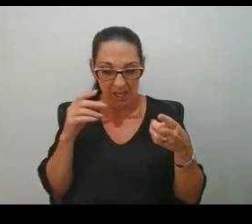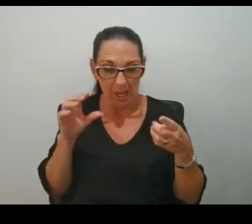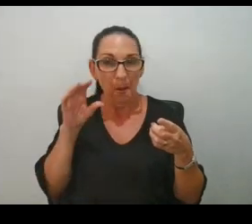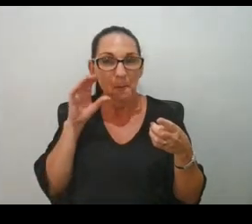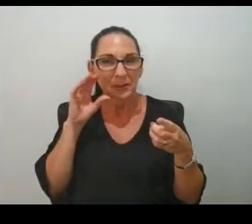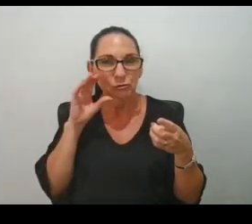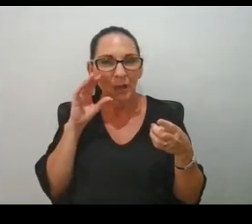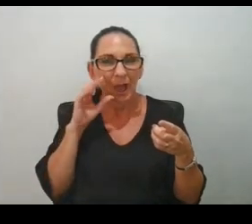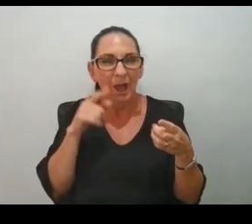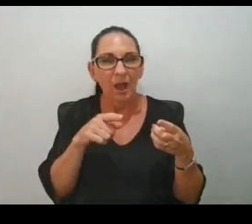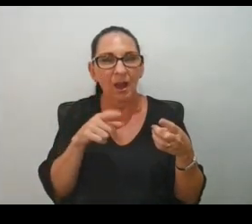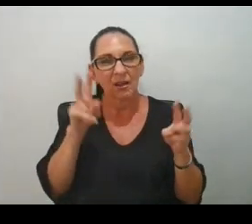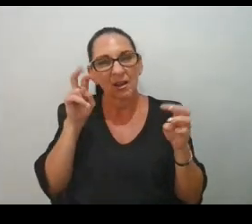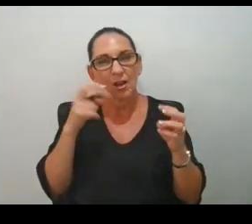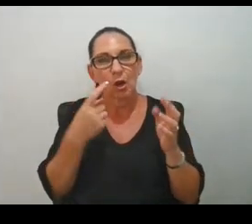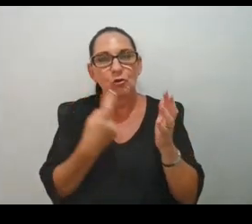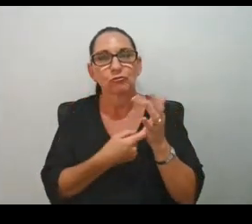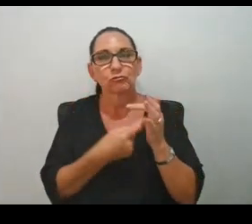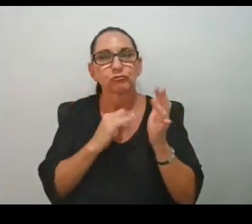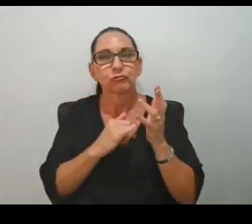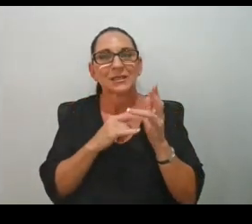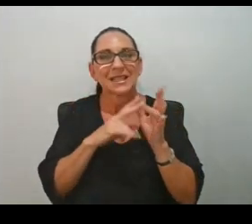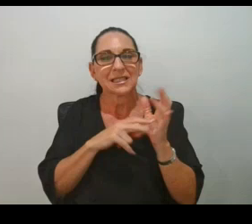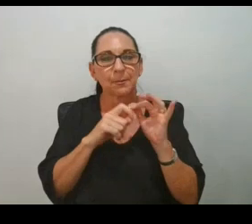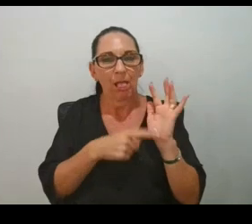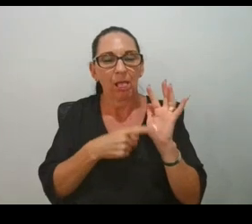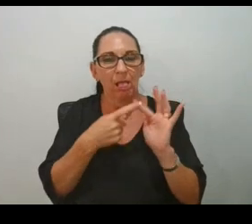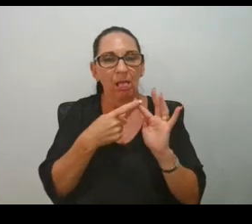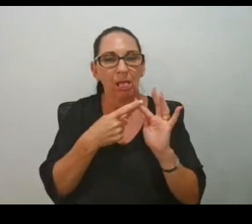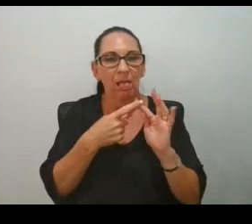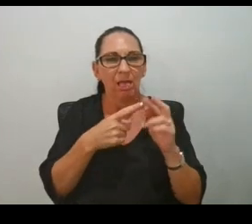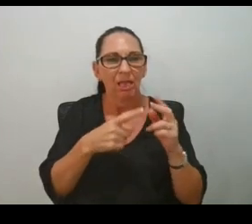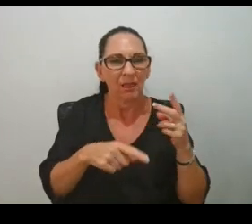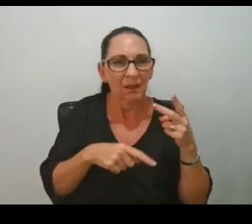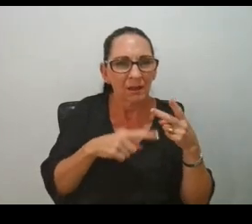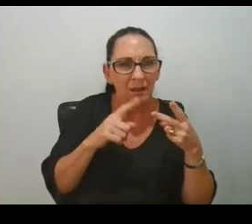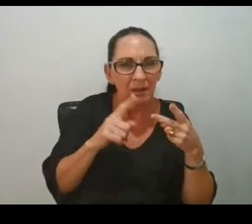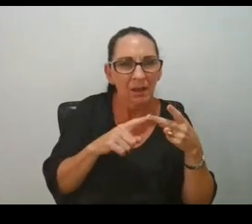prospects of success test there's a prudent self- funding litigant test and there's an appropriate